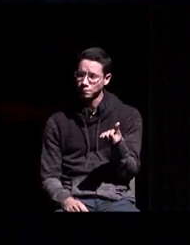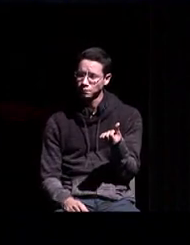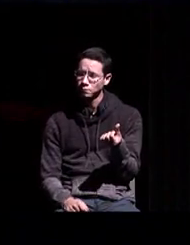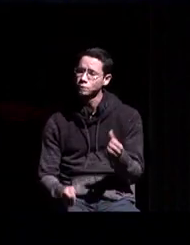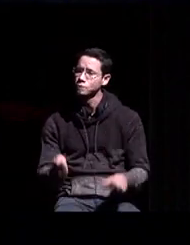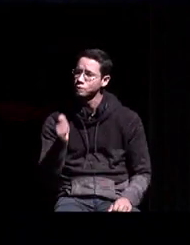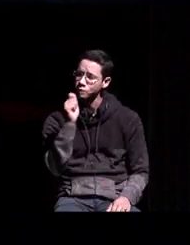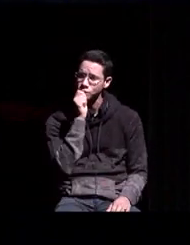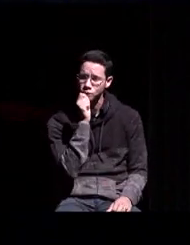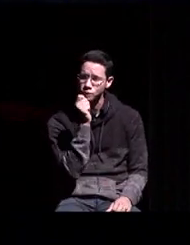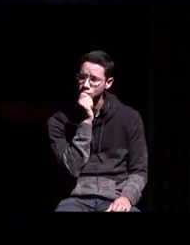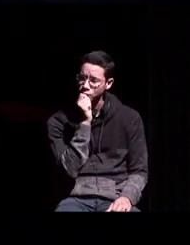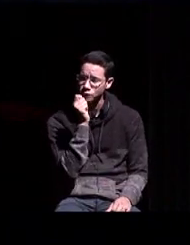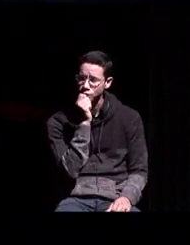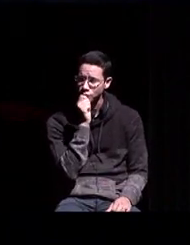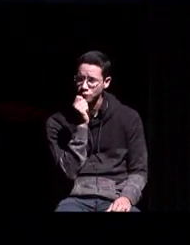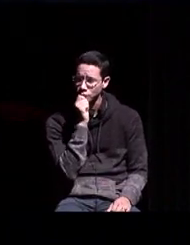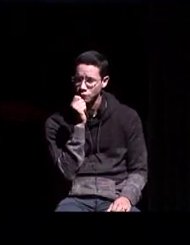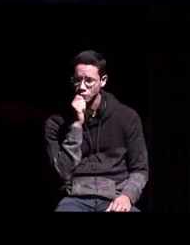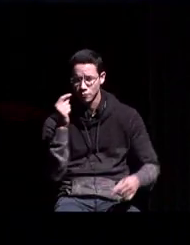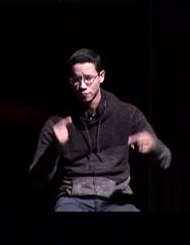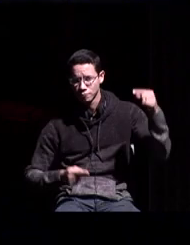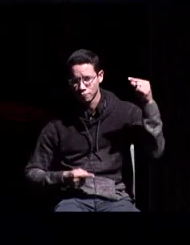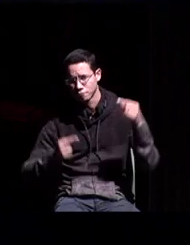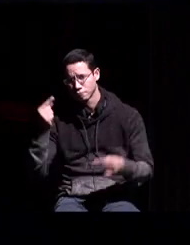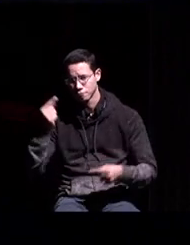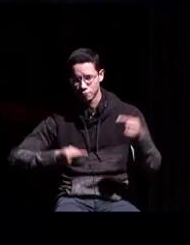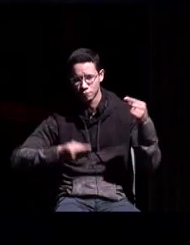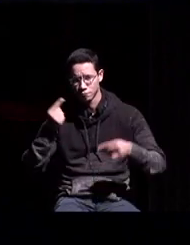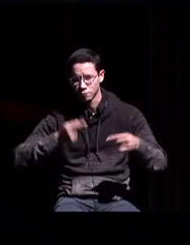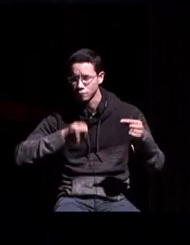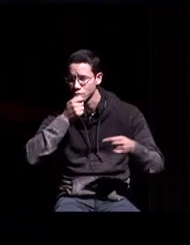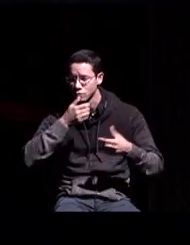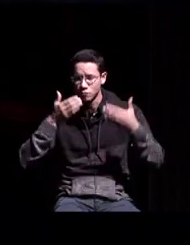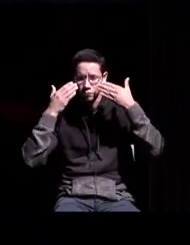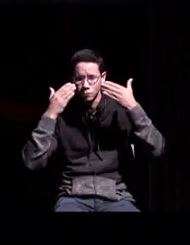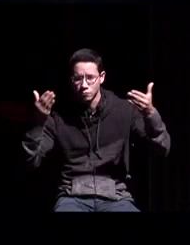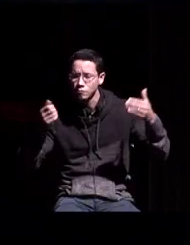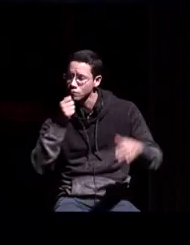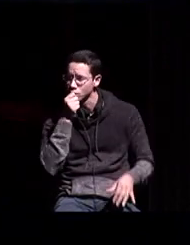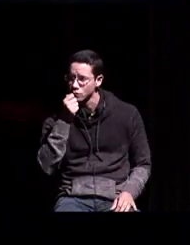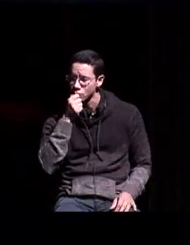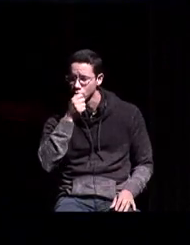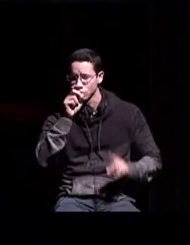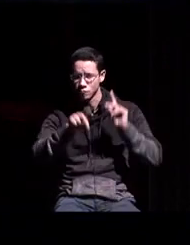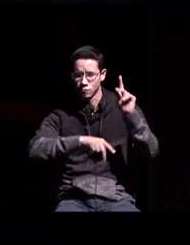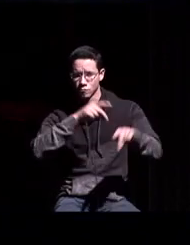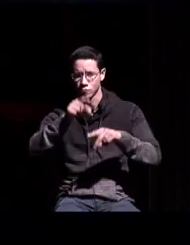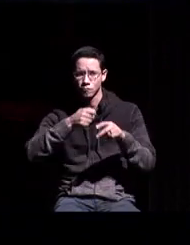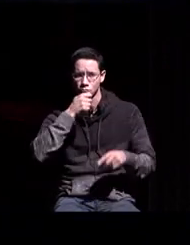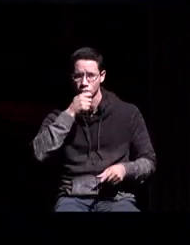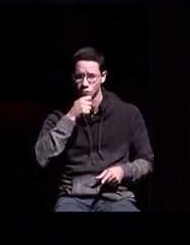openly discussed with the population.